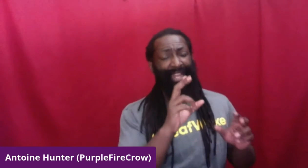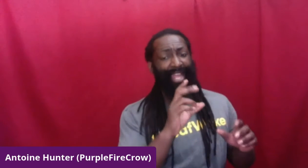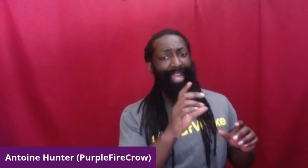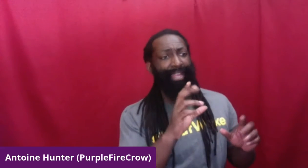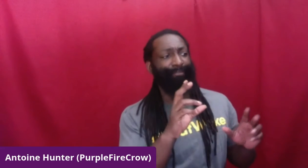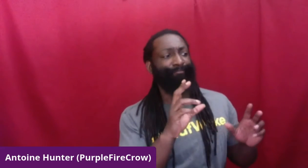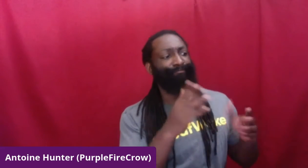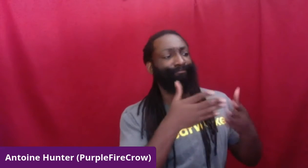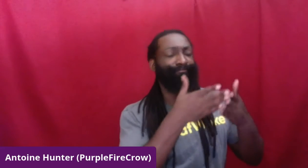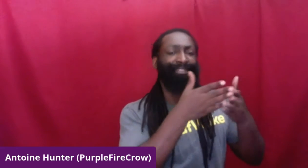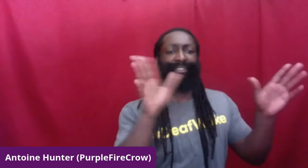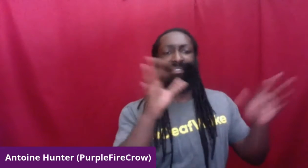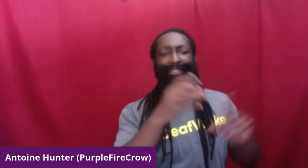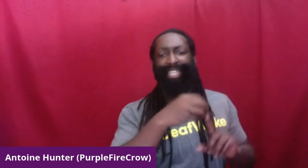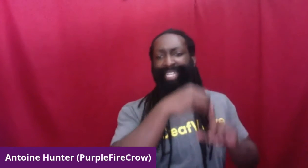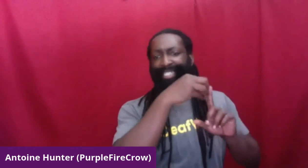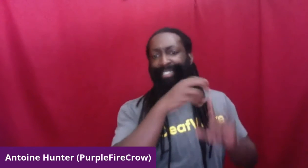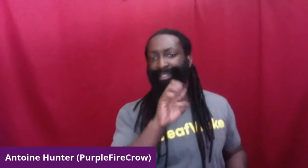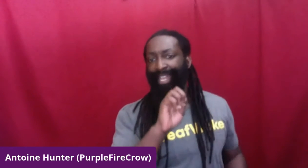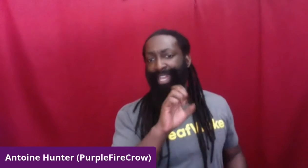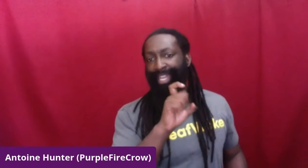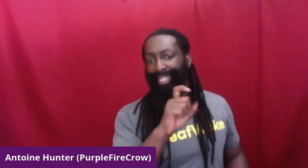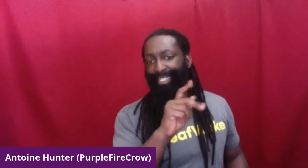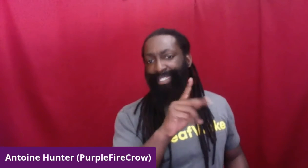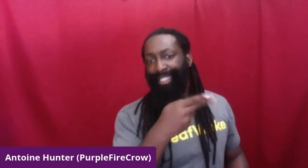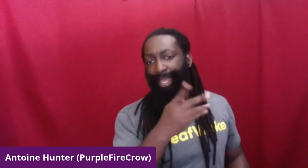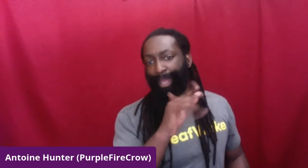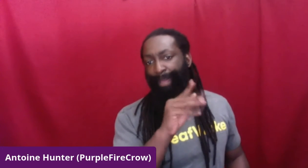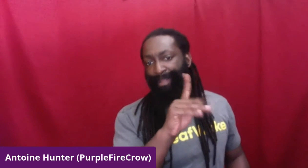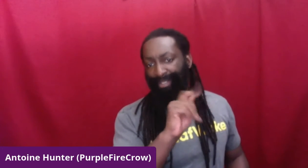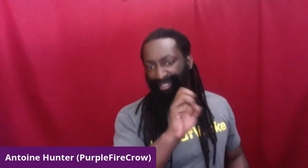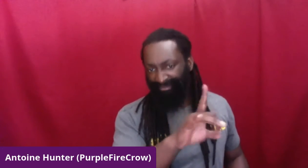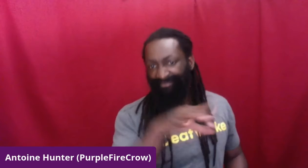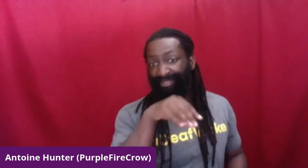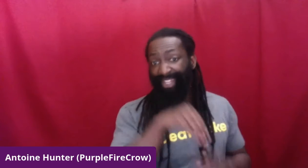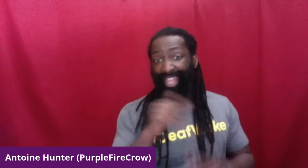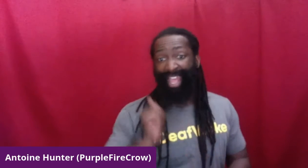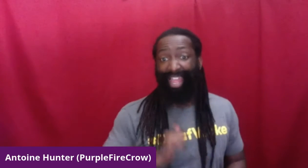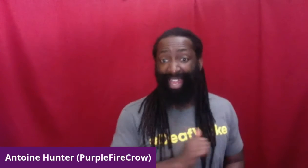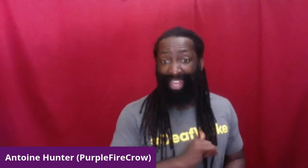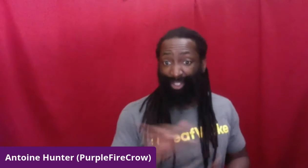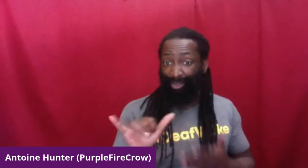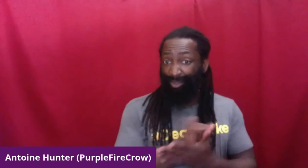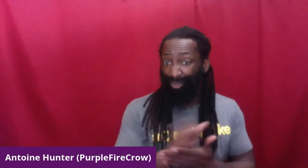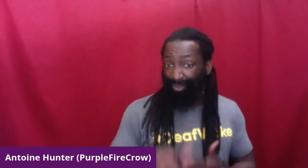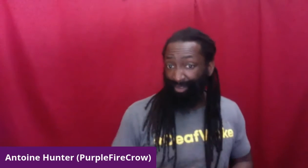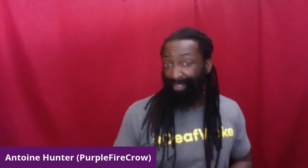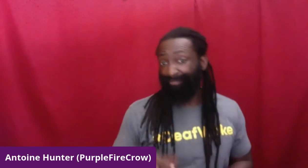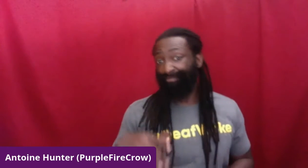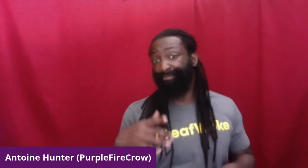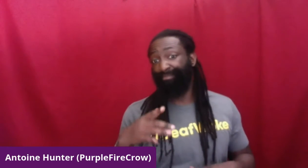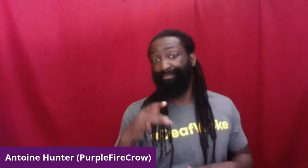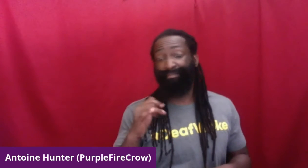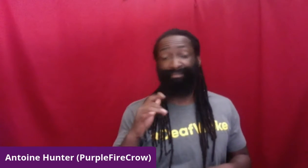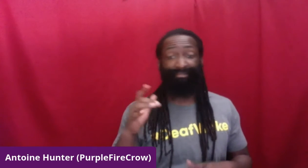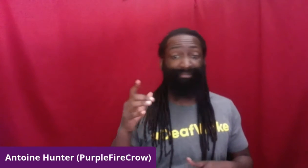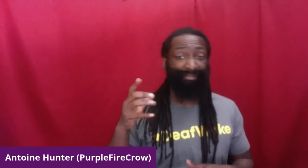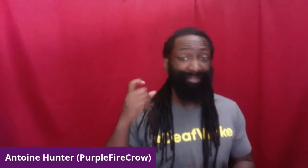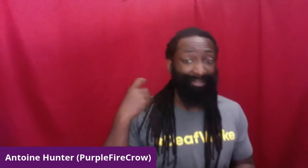Her work has been purchased by collectors nationally and exhibited in Atlanta, New York,